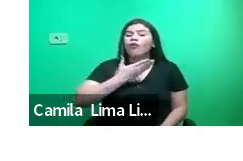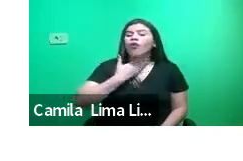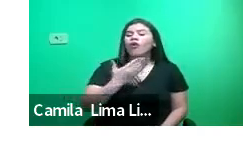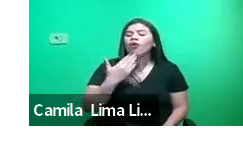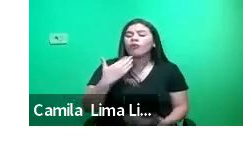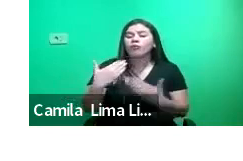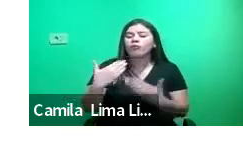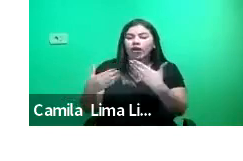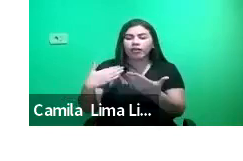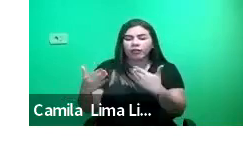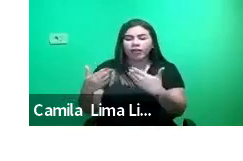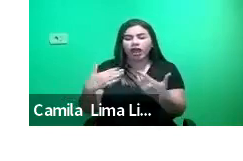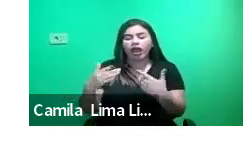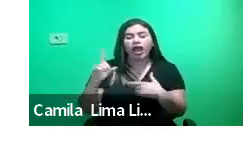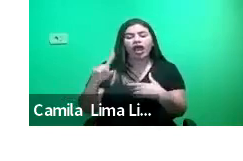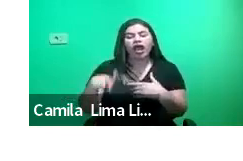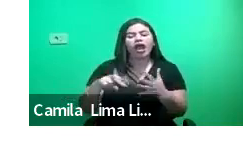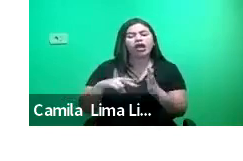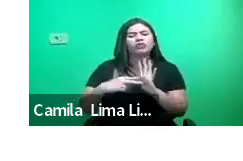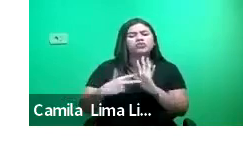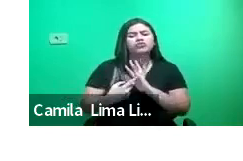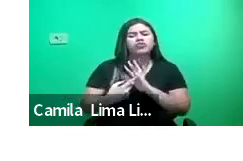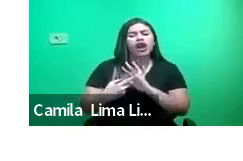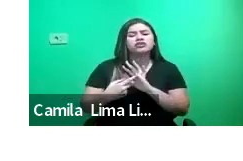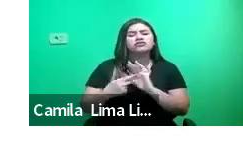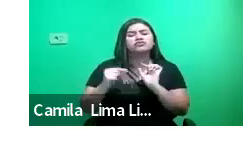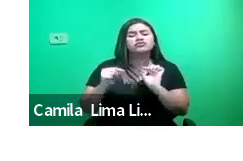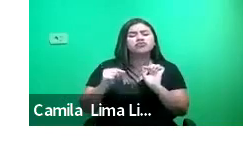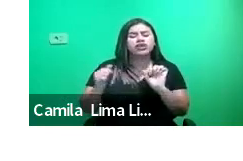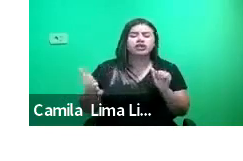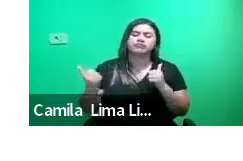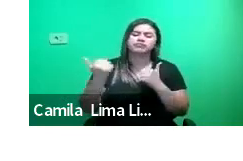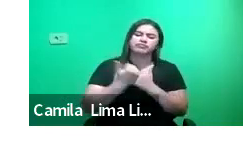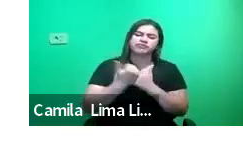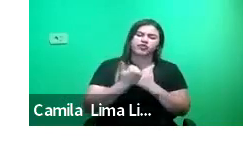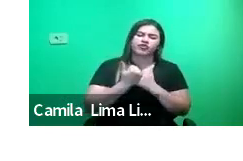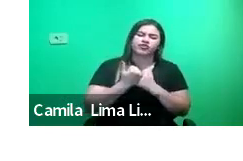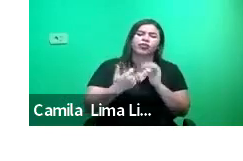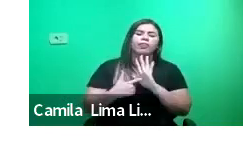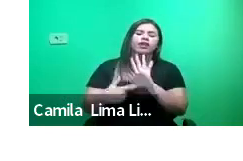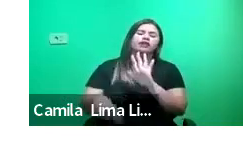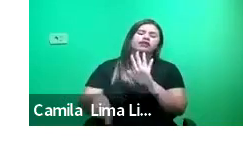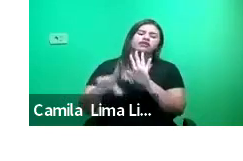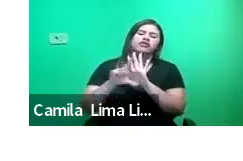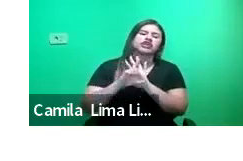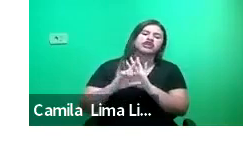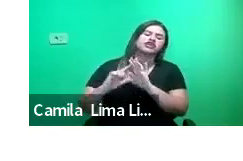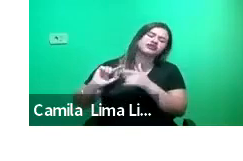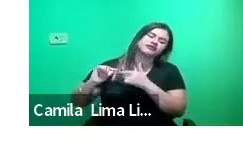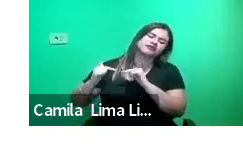of the genetic ic law itself. ic law itself, working to law itself, working to produce cultural Working to produce cultural will